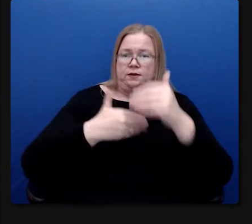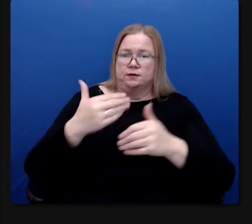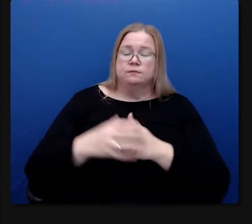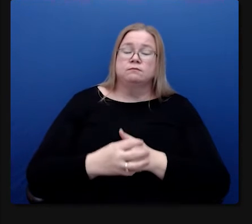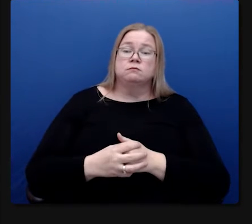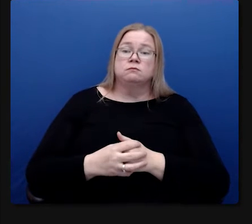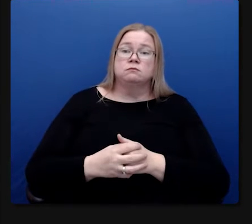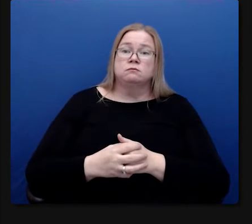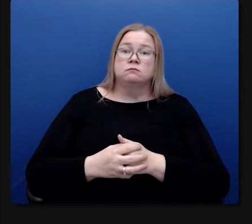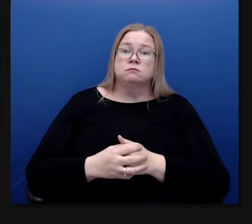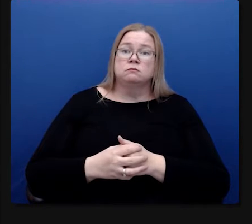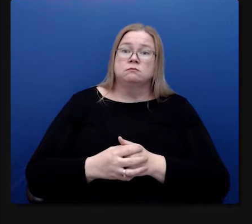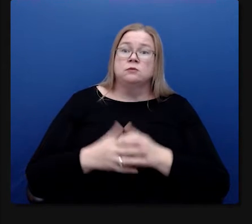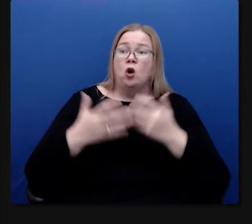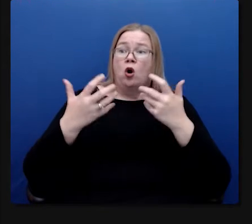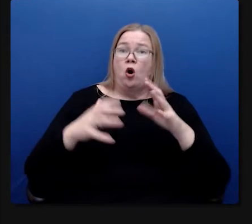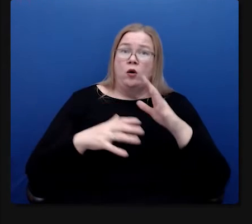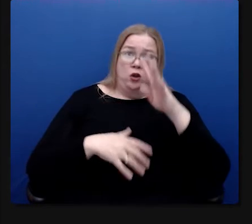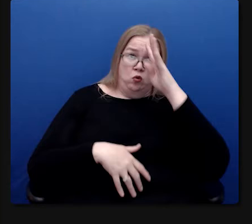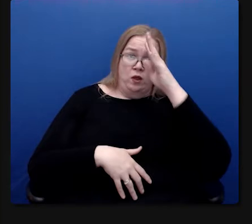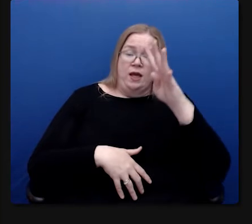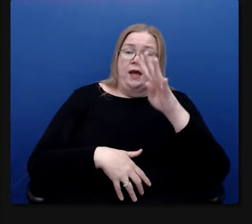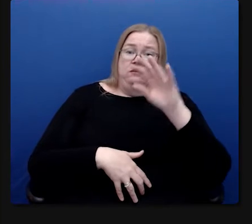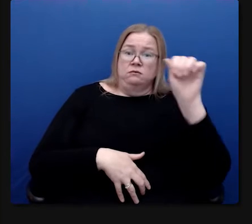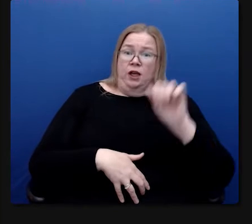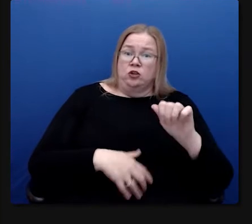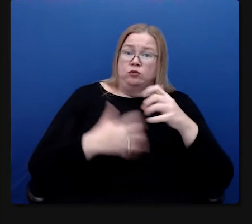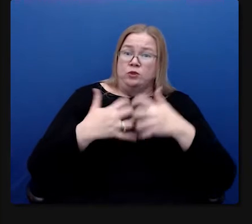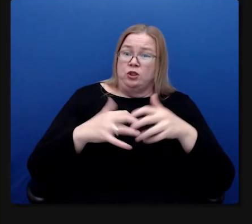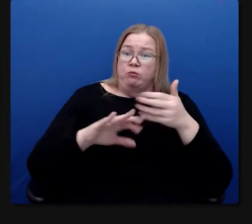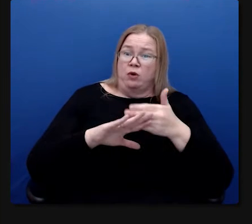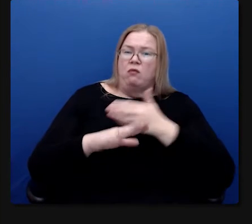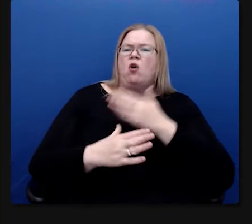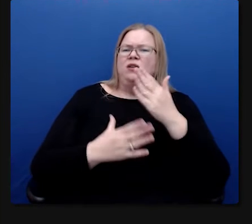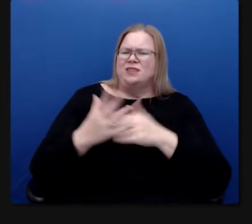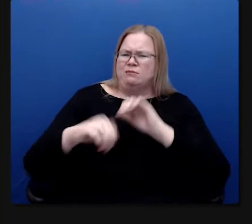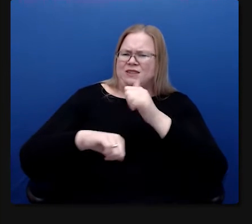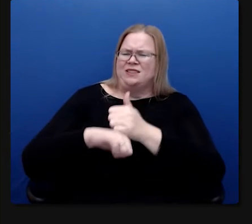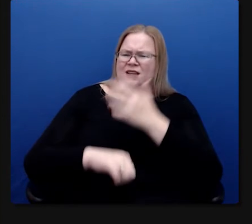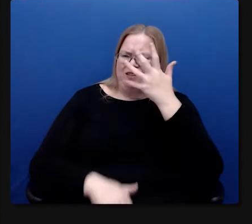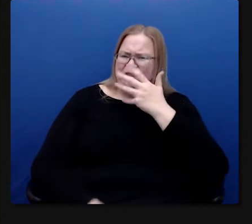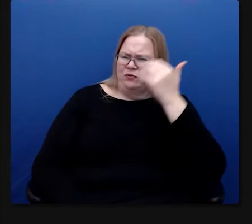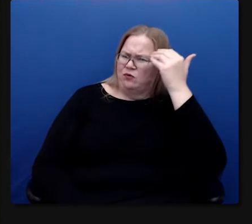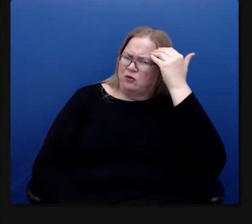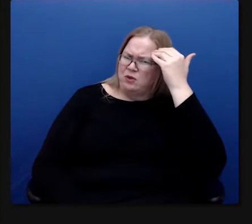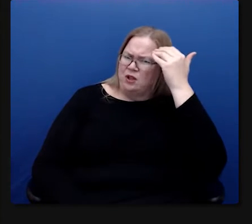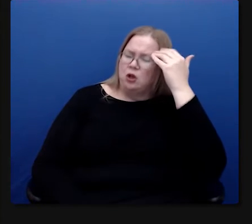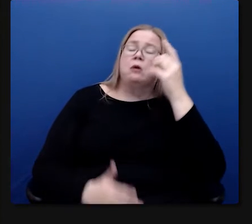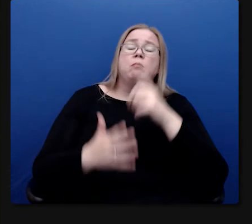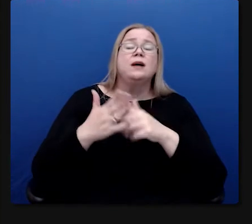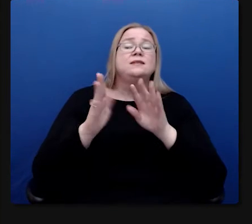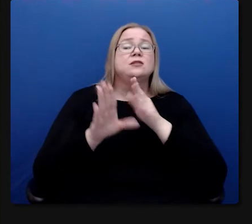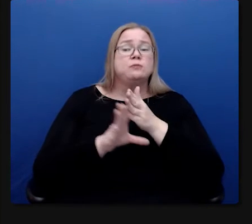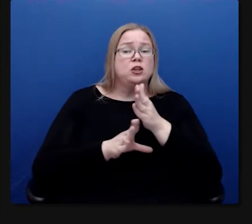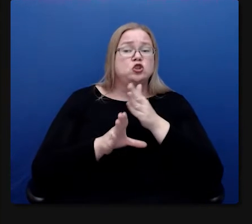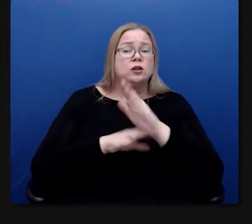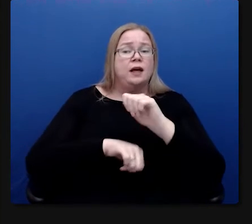If you've created virtual machines in Azure before, some of these settings will seem familiar. But there are specialized settings for the Game Development Virtual Machine